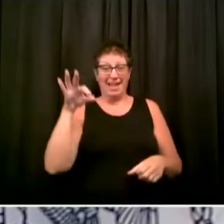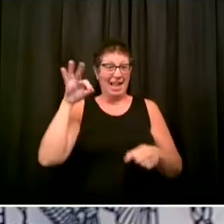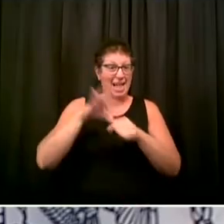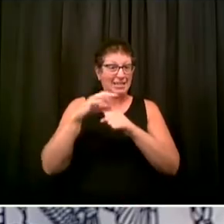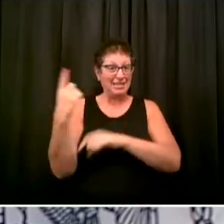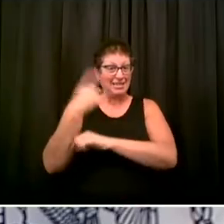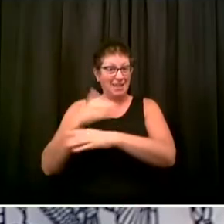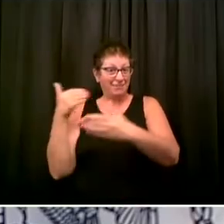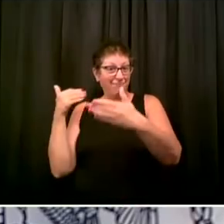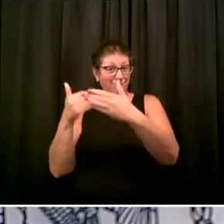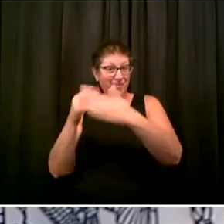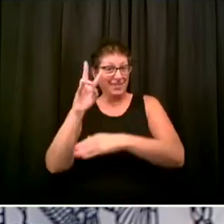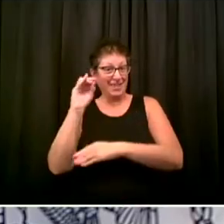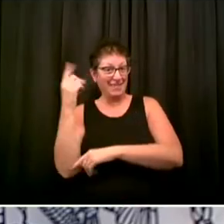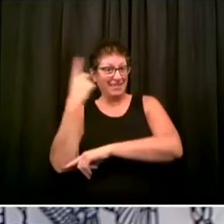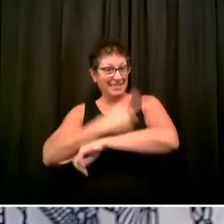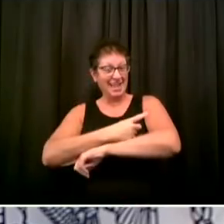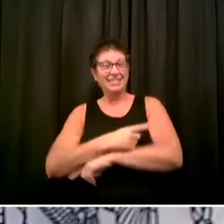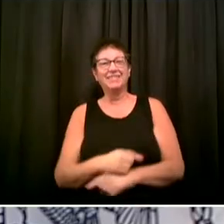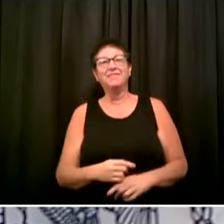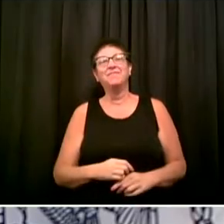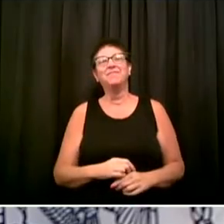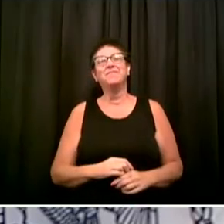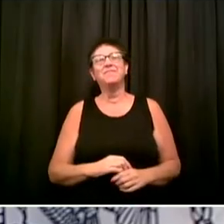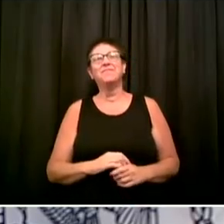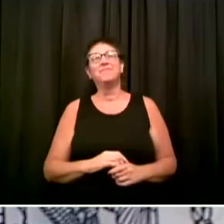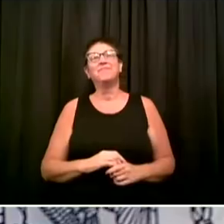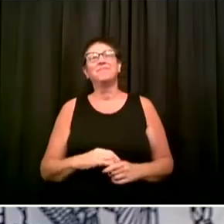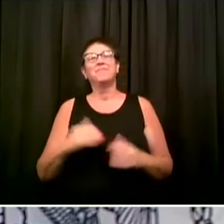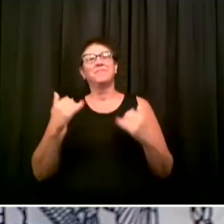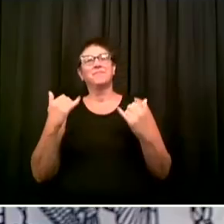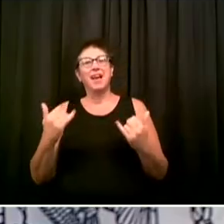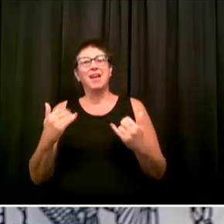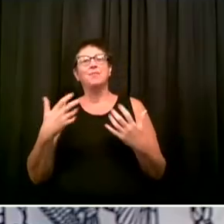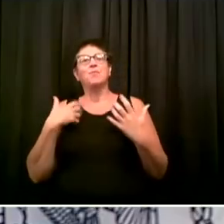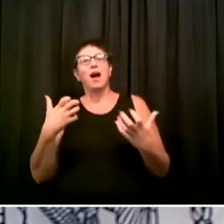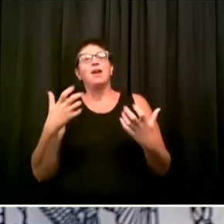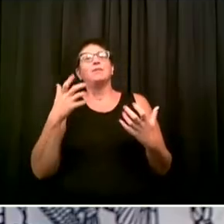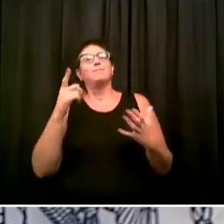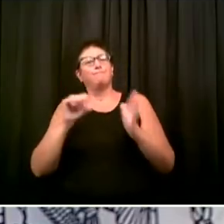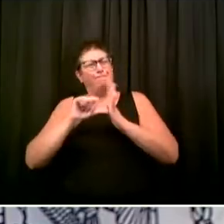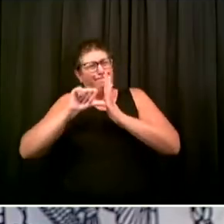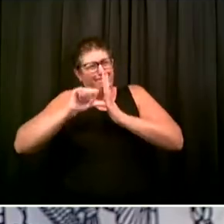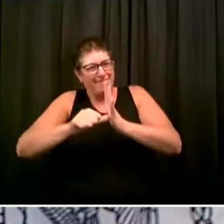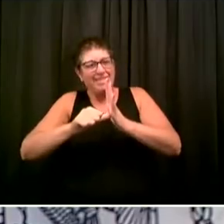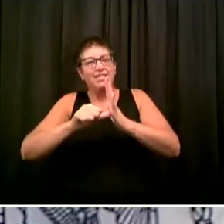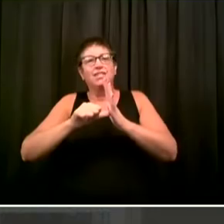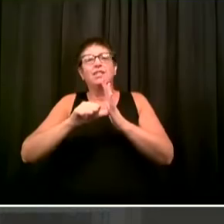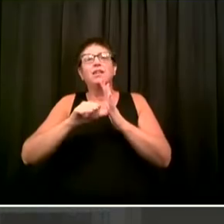THA NKYOU TYAY M R THIS